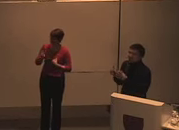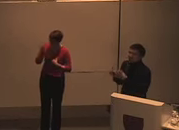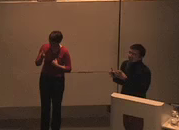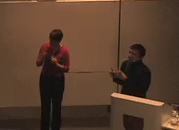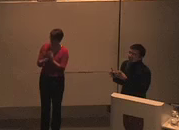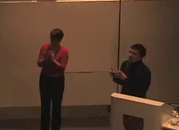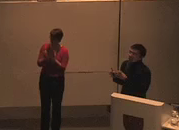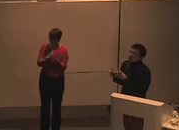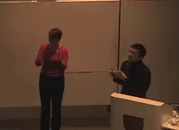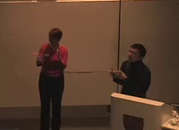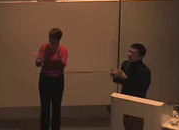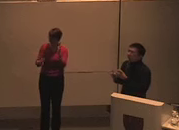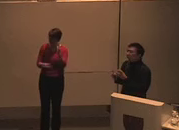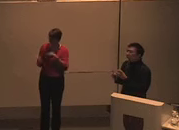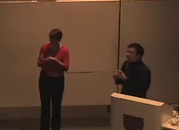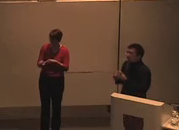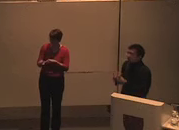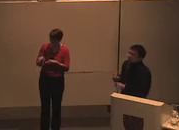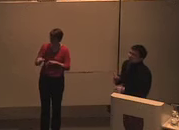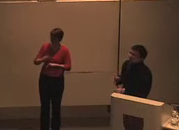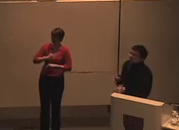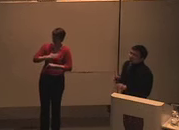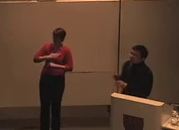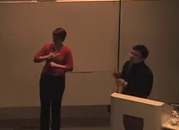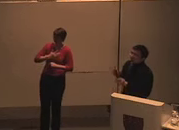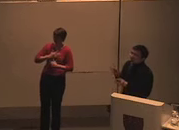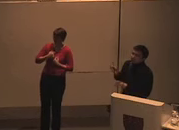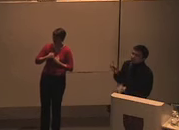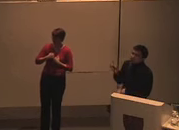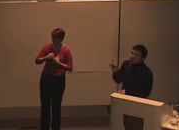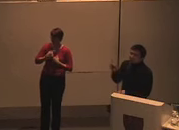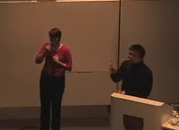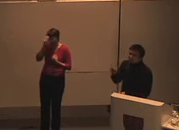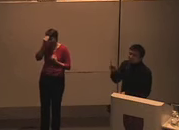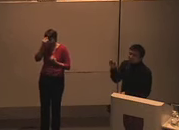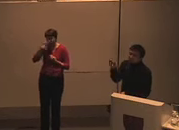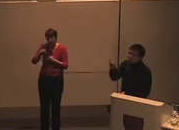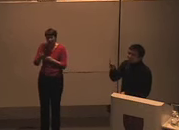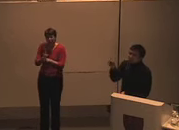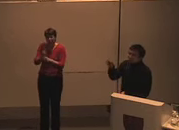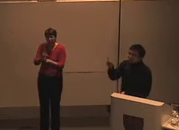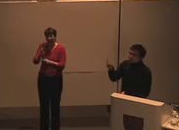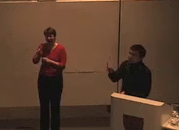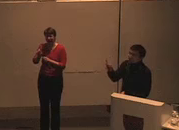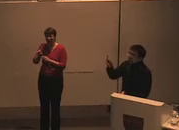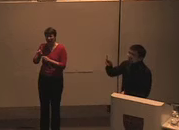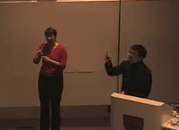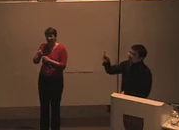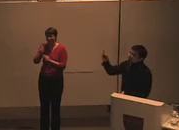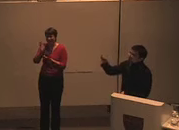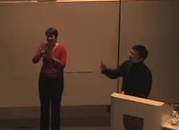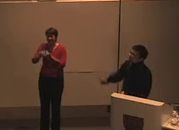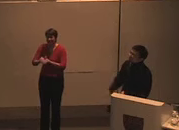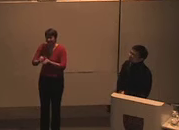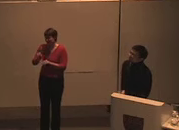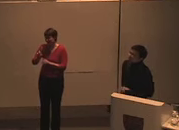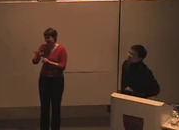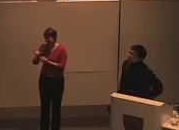So we thought about using the dummy books to fill these bookshelves.